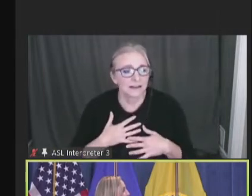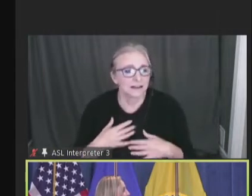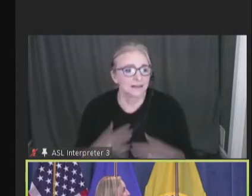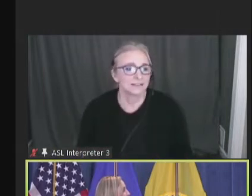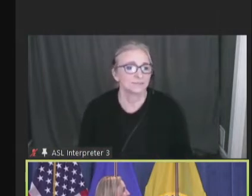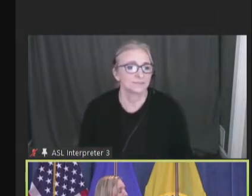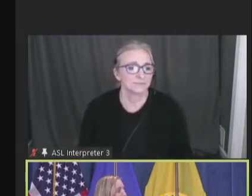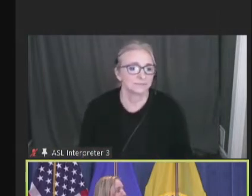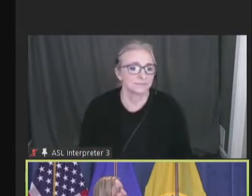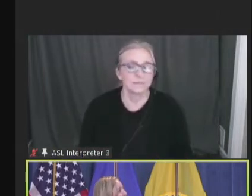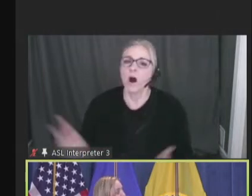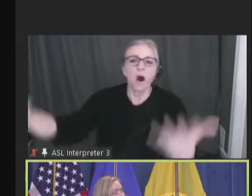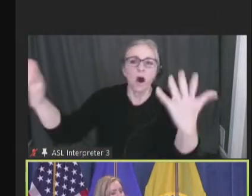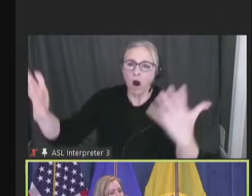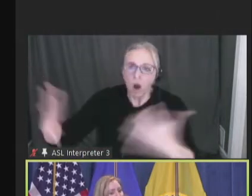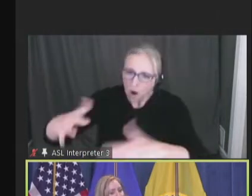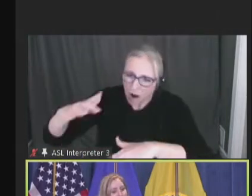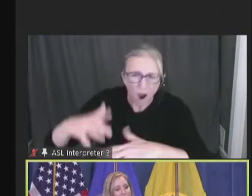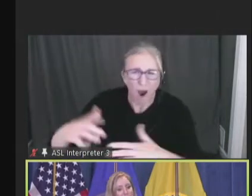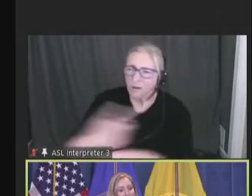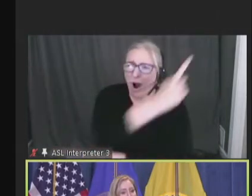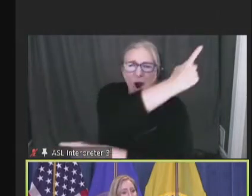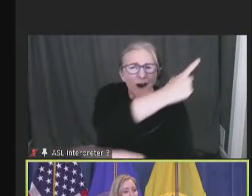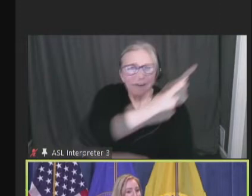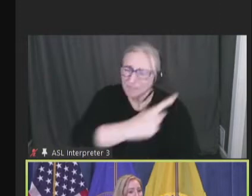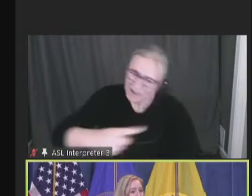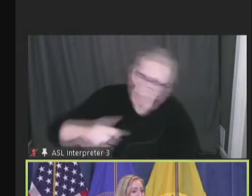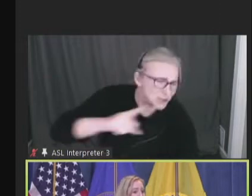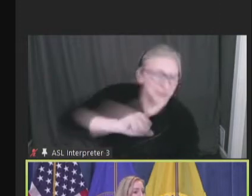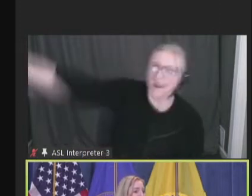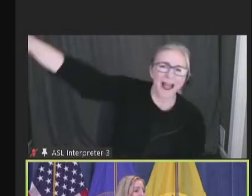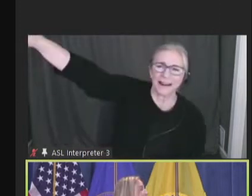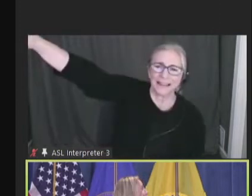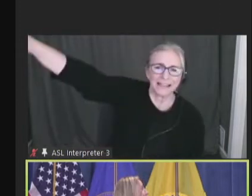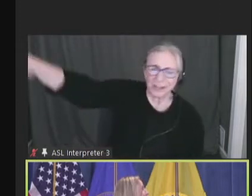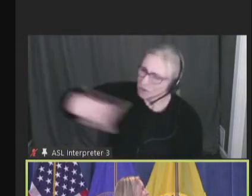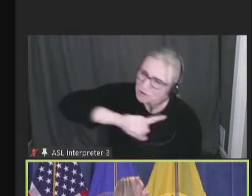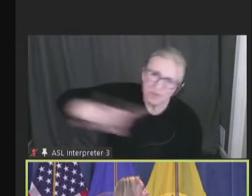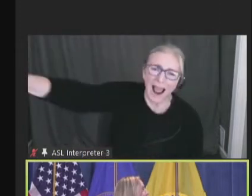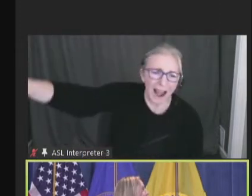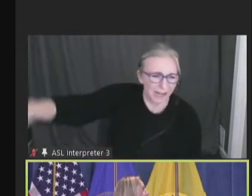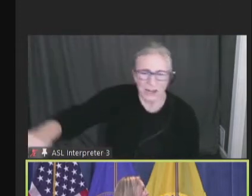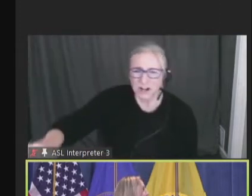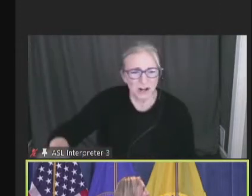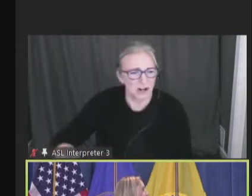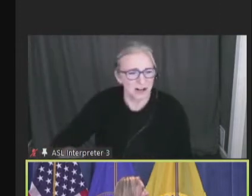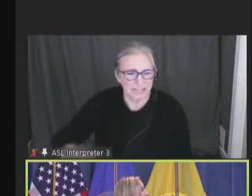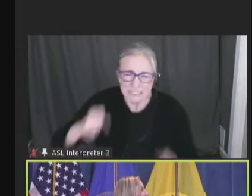He was out by a mile. You are out of here. You must be out of your mind. Oh,